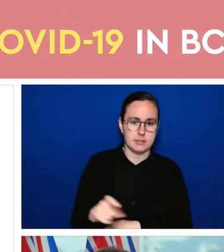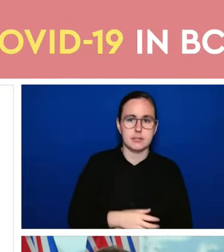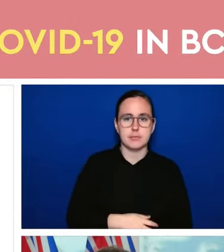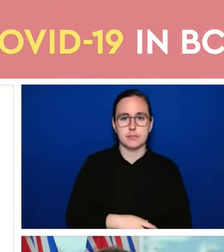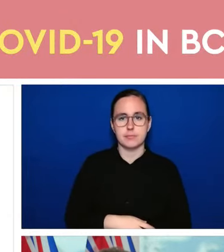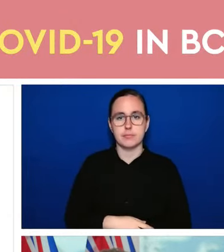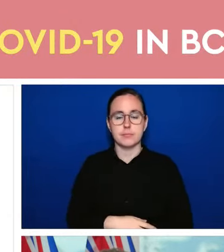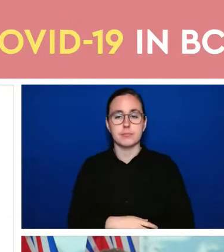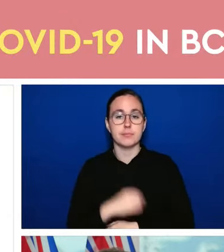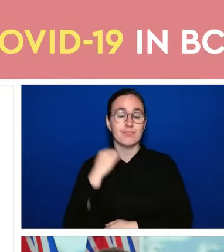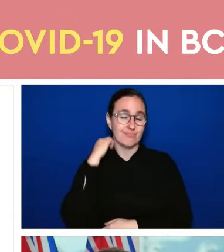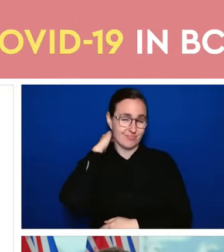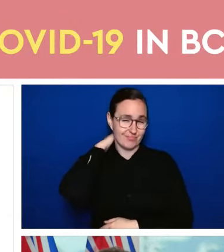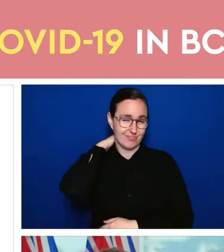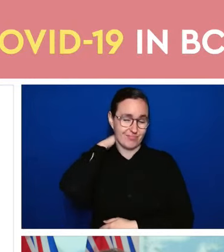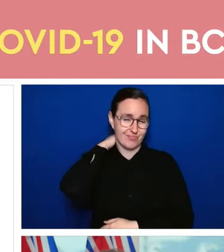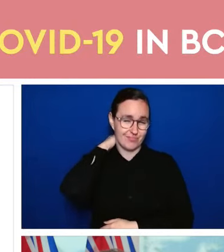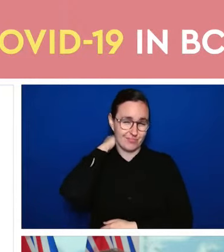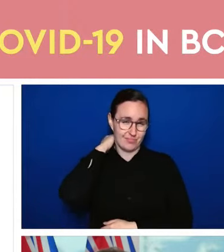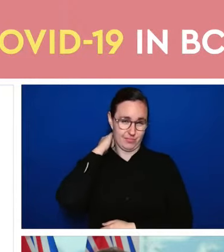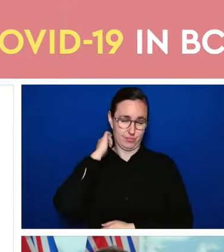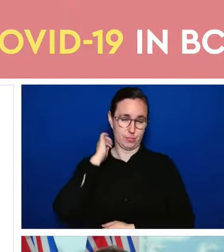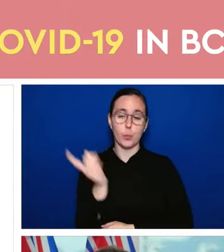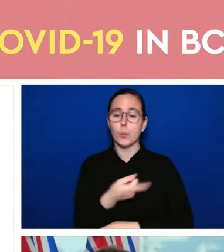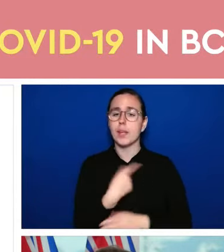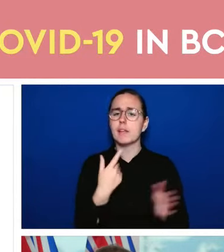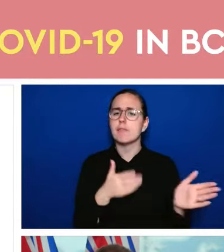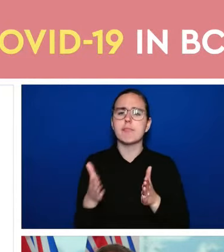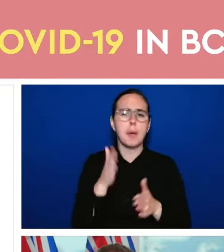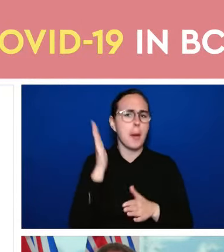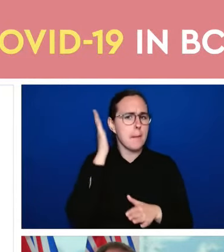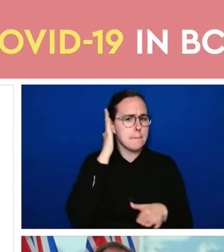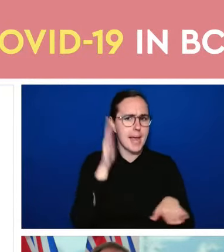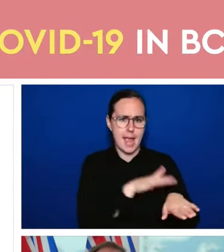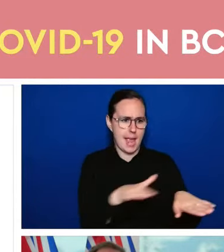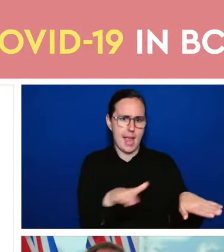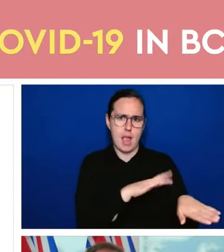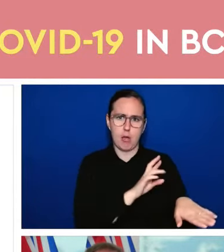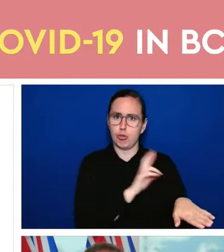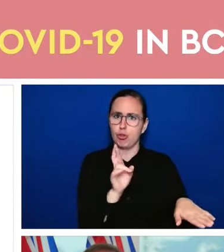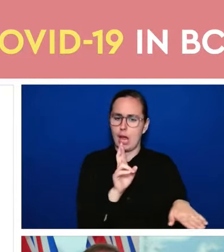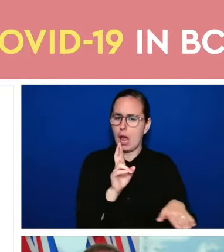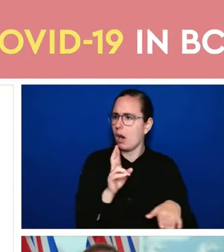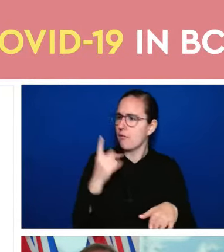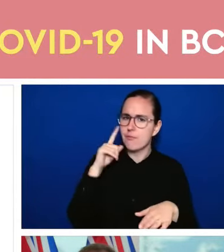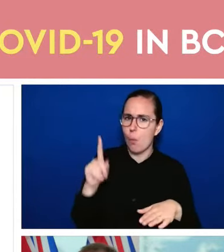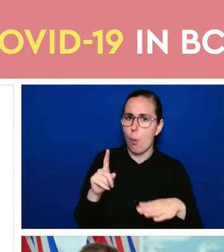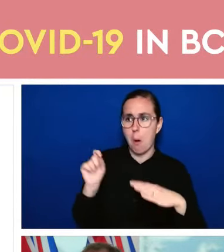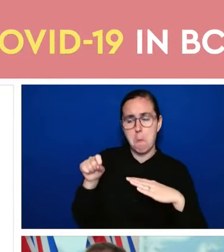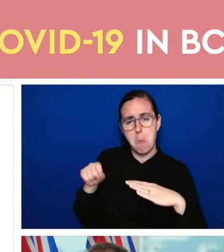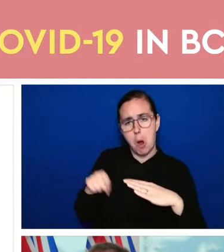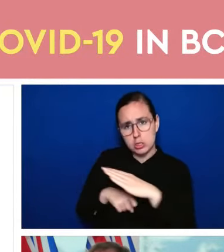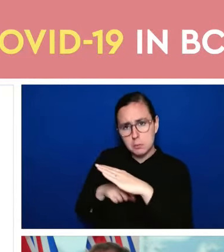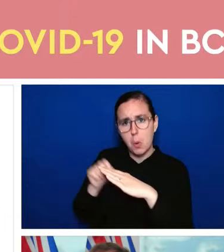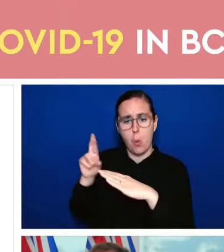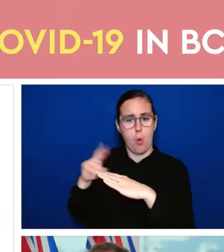projections. So that means when it- for fifteen hundred more